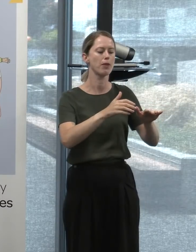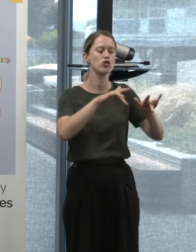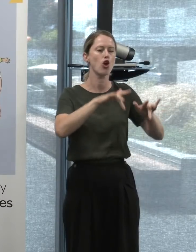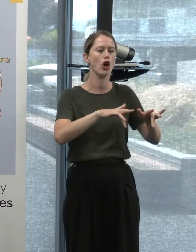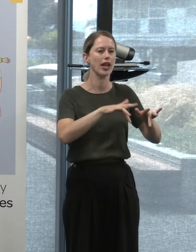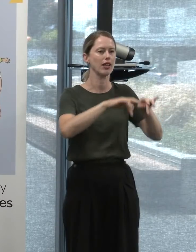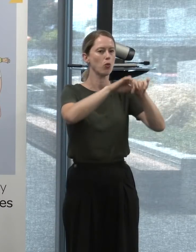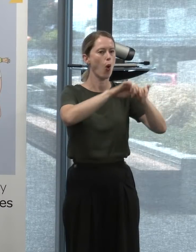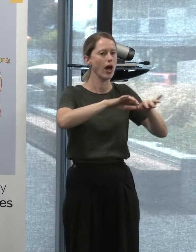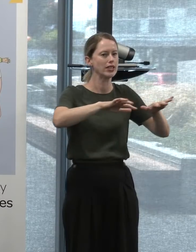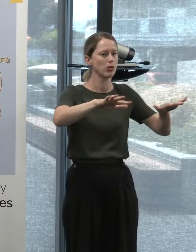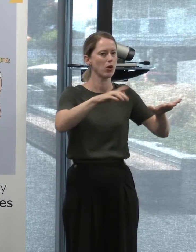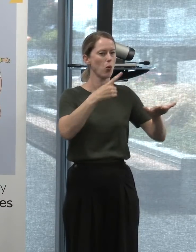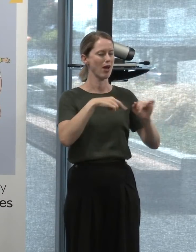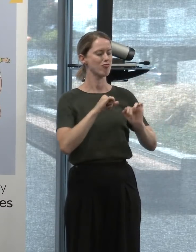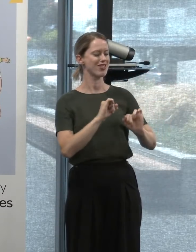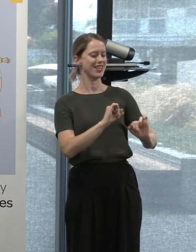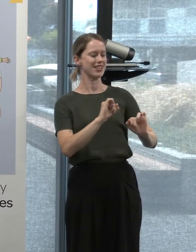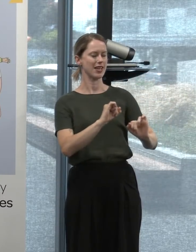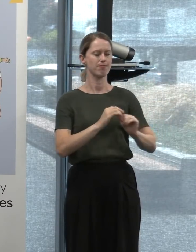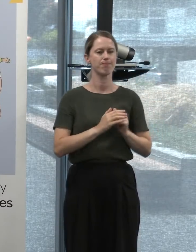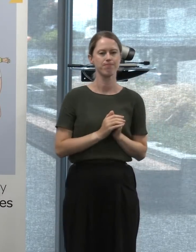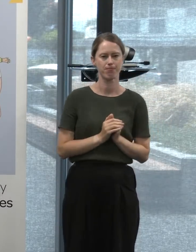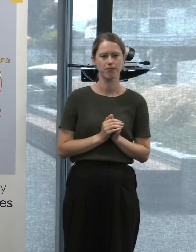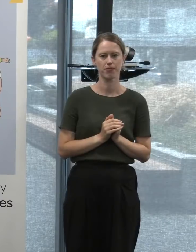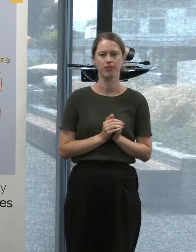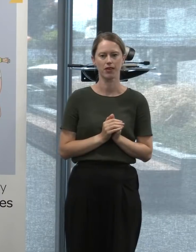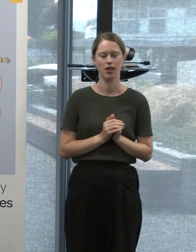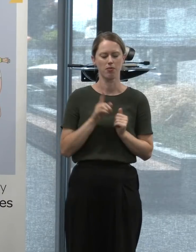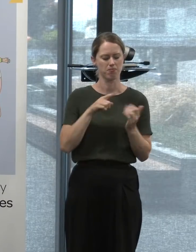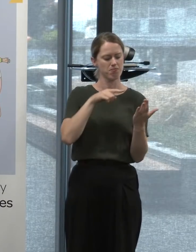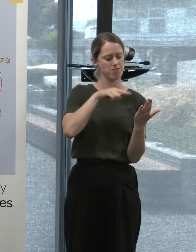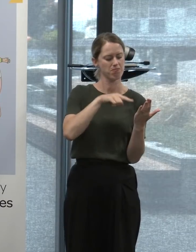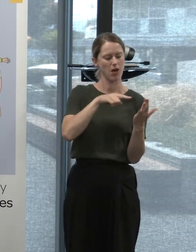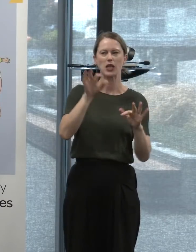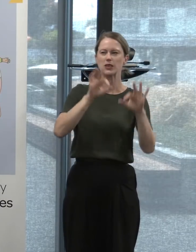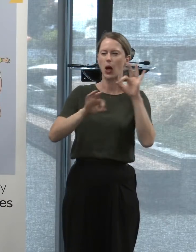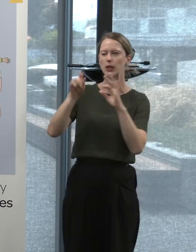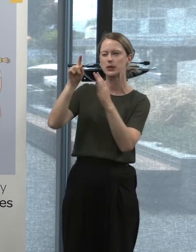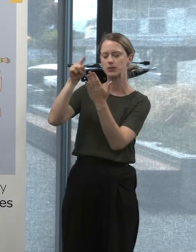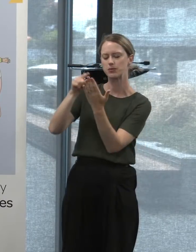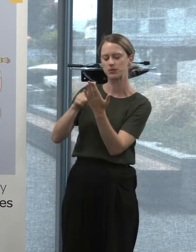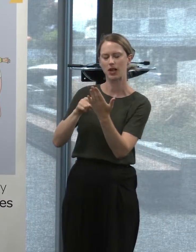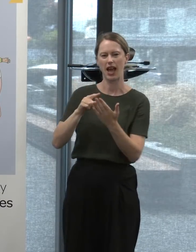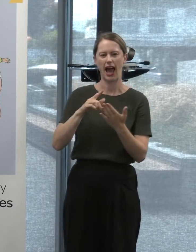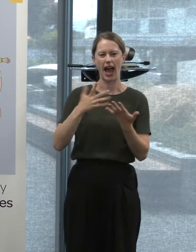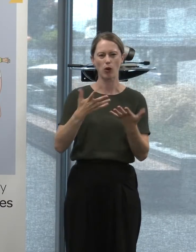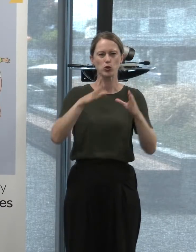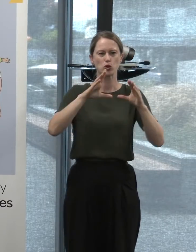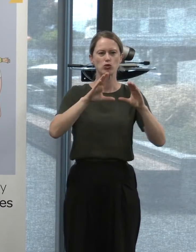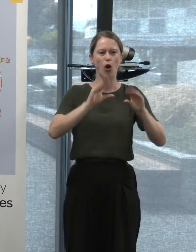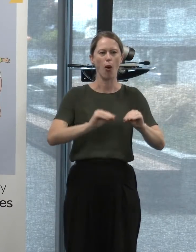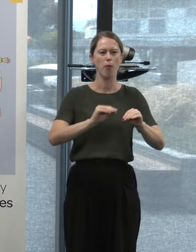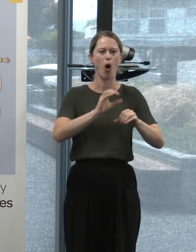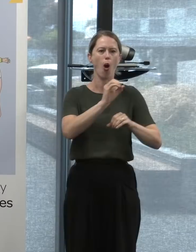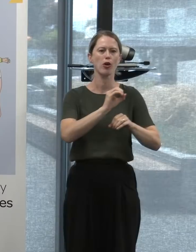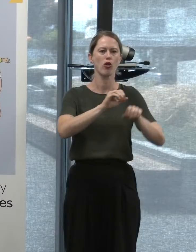help stop the Delta outbreak and have given us a head start on Omicron before it has the opportunity to become